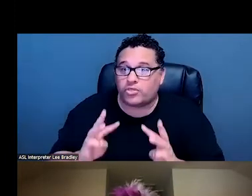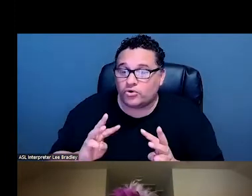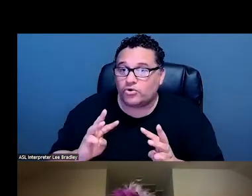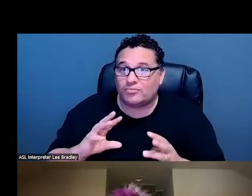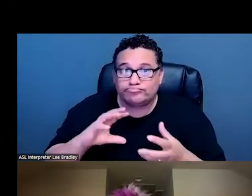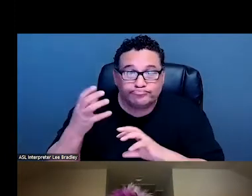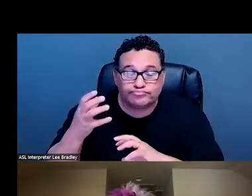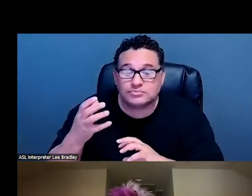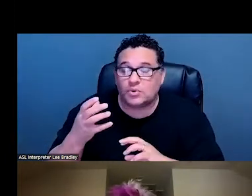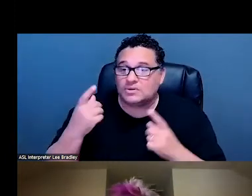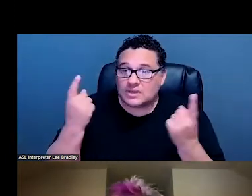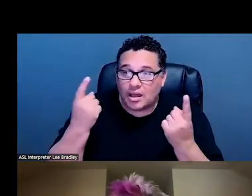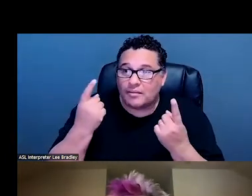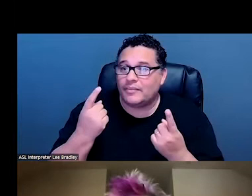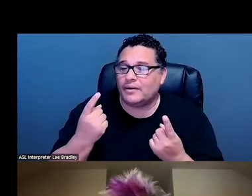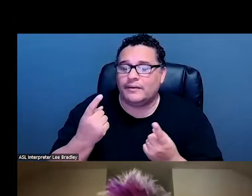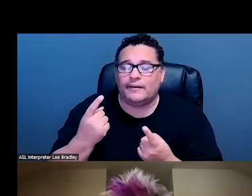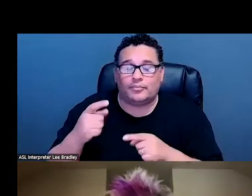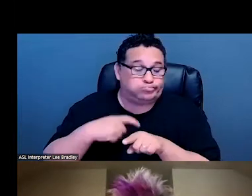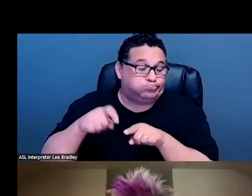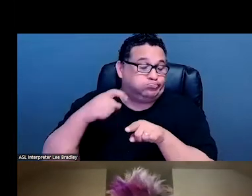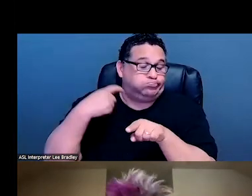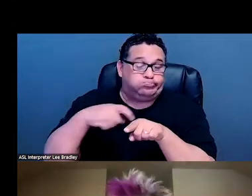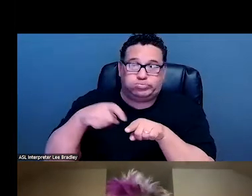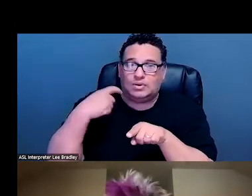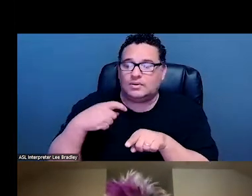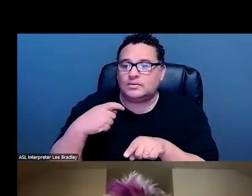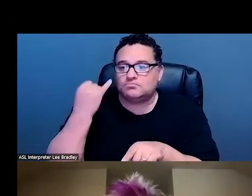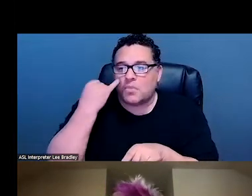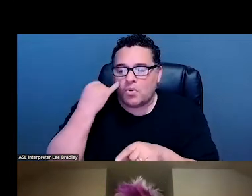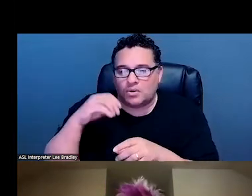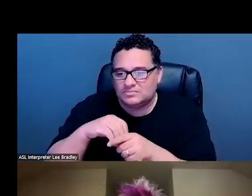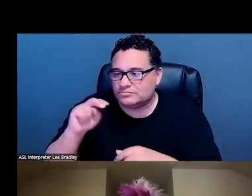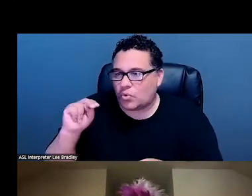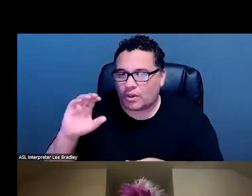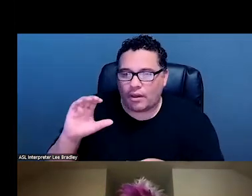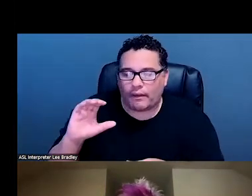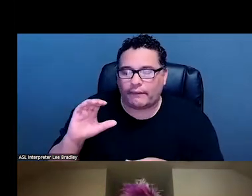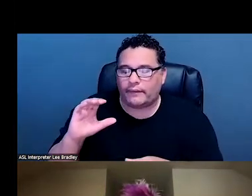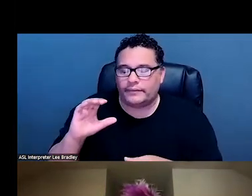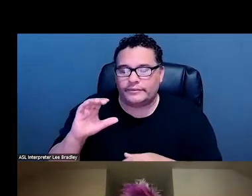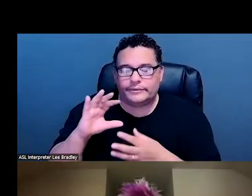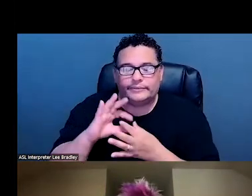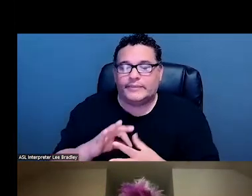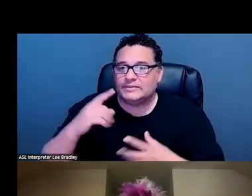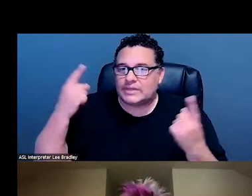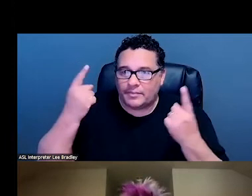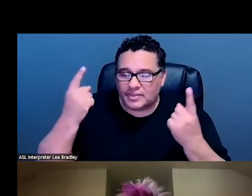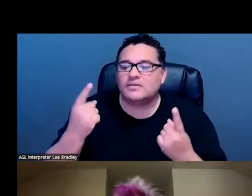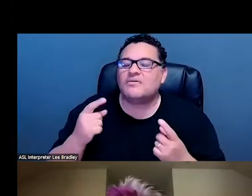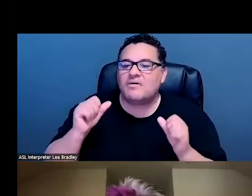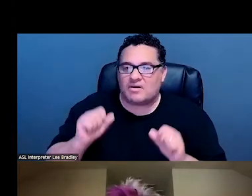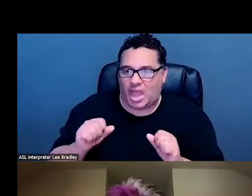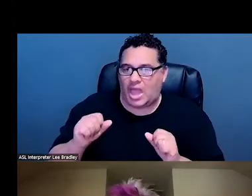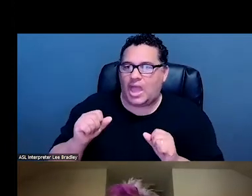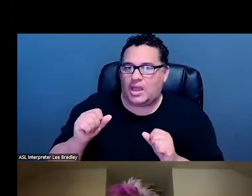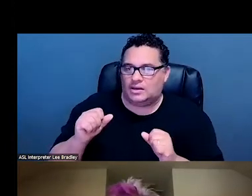SUDDEN GETTING A SURGE OF CALLS IN NORTH CAROLINA ABOUT SOMETHING. WE CAN, AND, AND ROUTINE STAFF